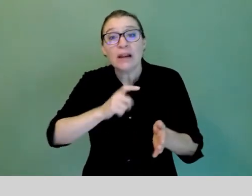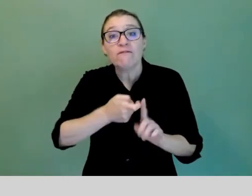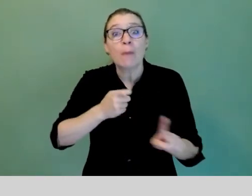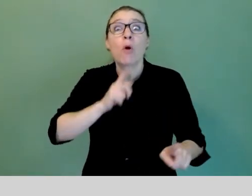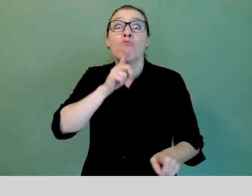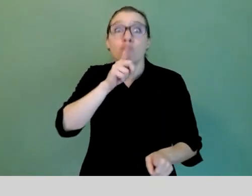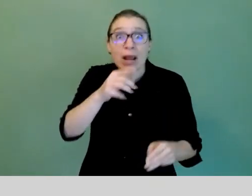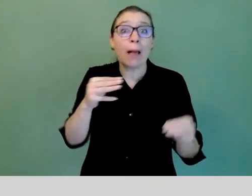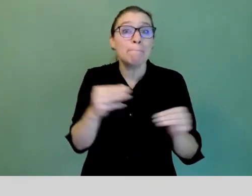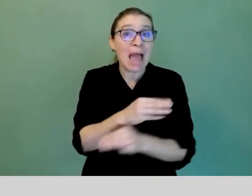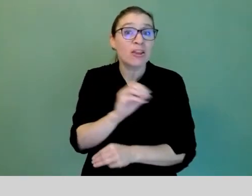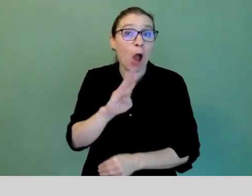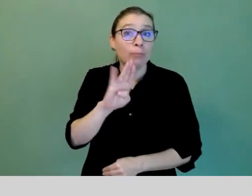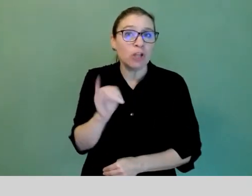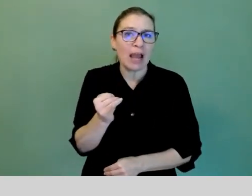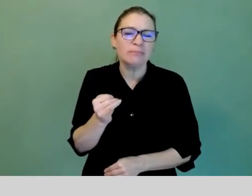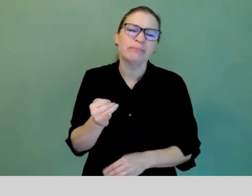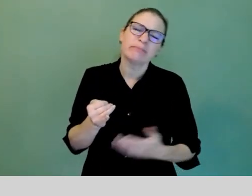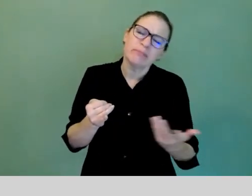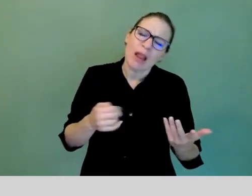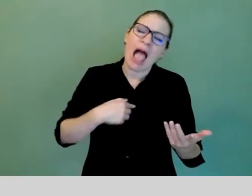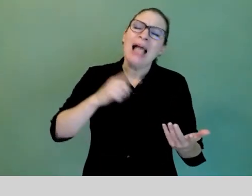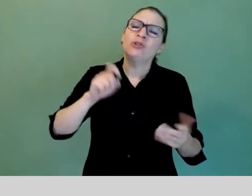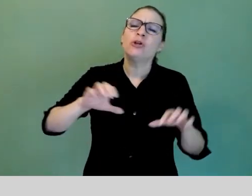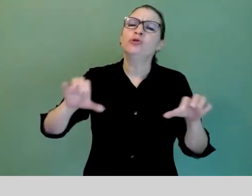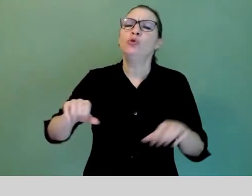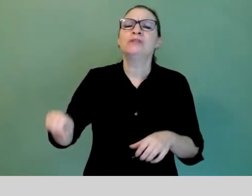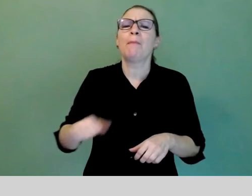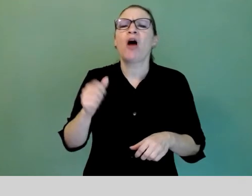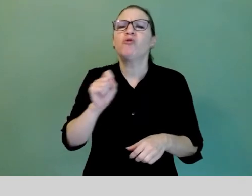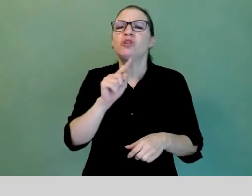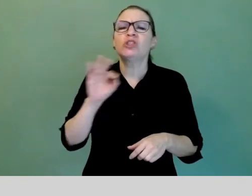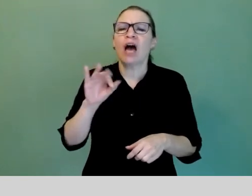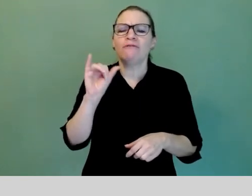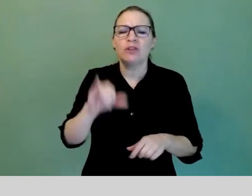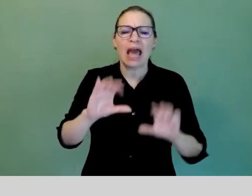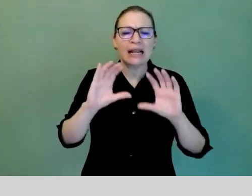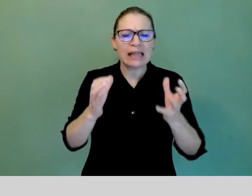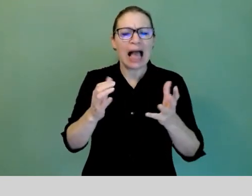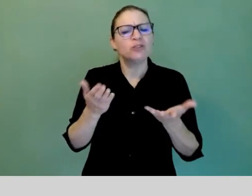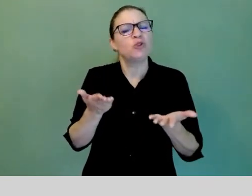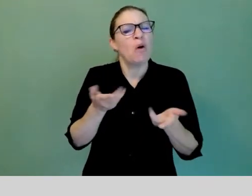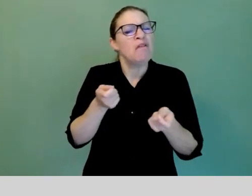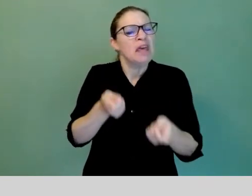There's some other stuff I should do to this class to make it look more like the original math module.